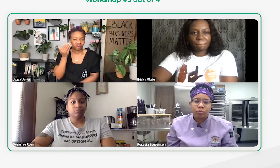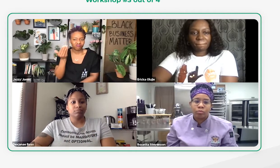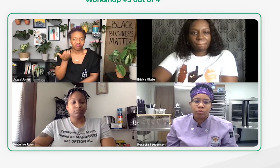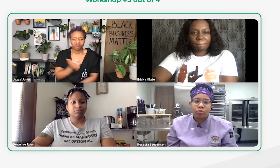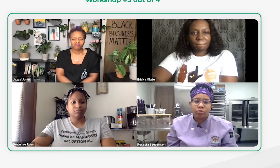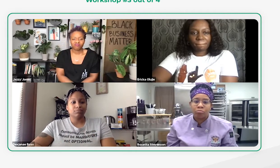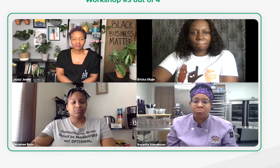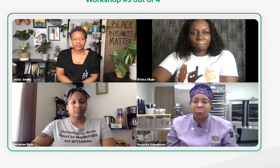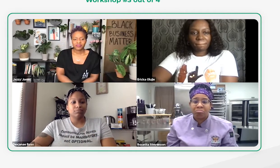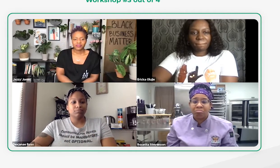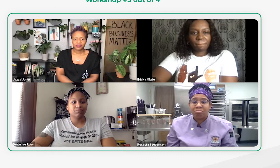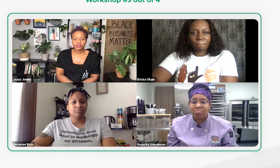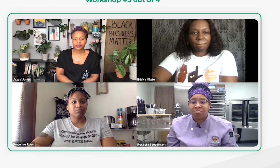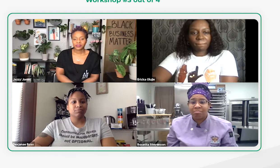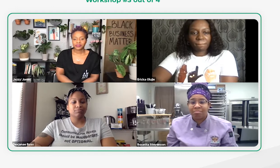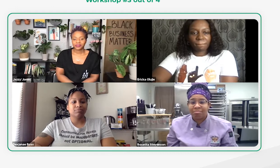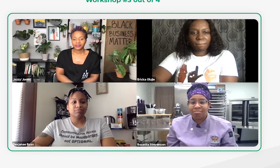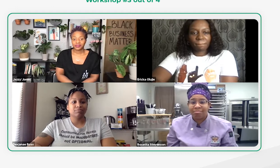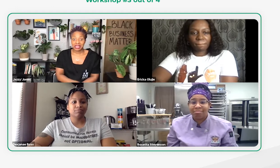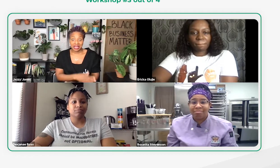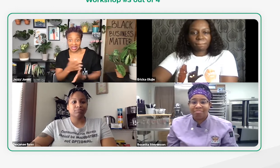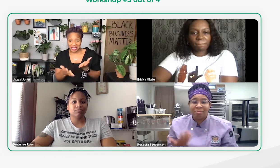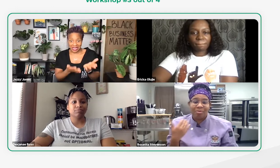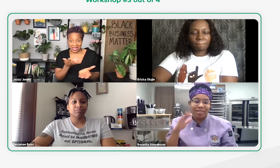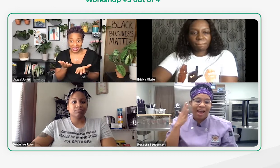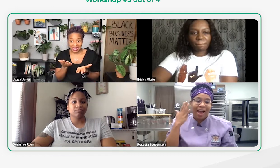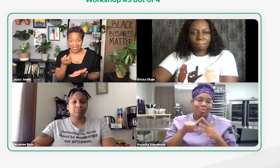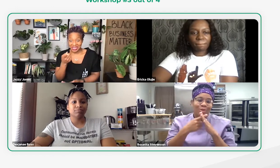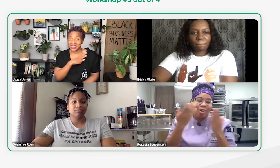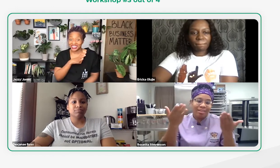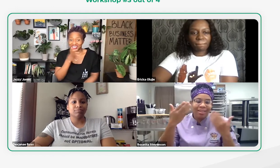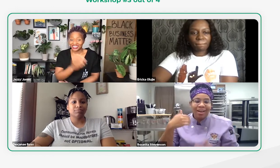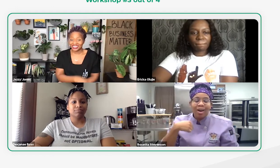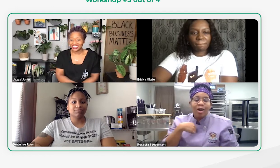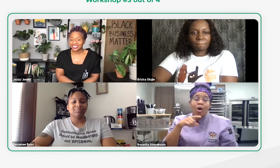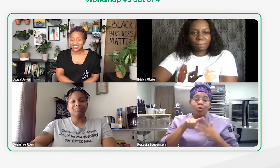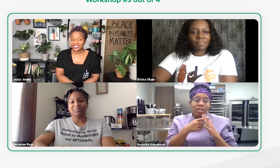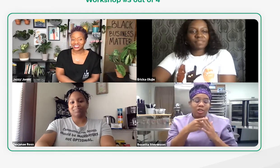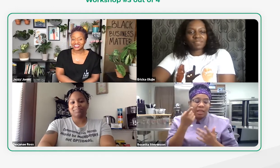if maybe one of you can go ahead and answer that question.